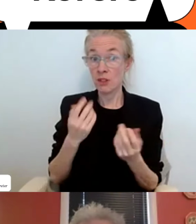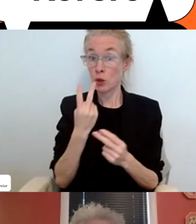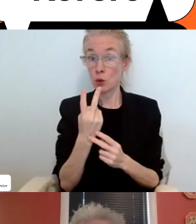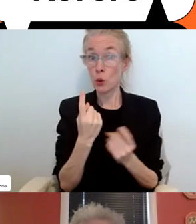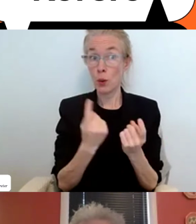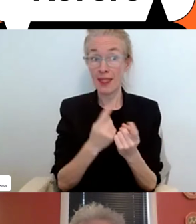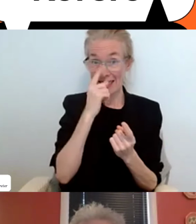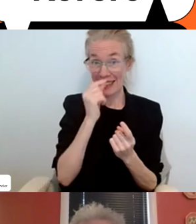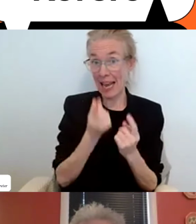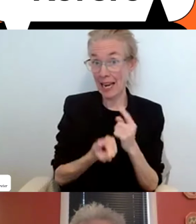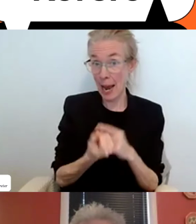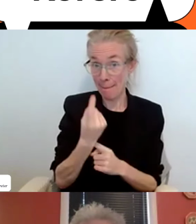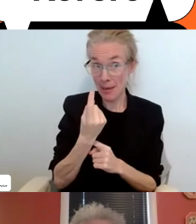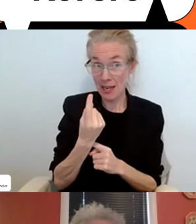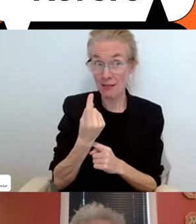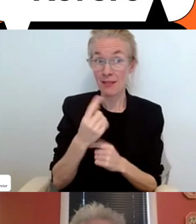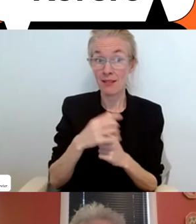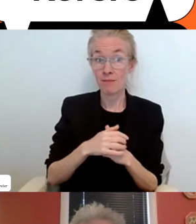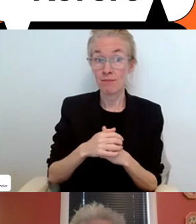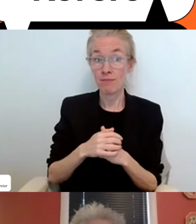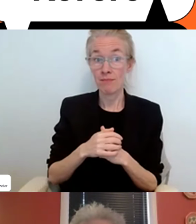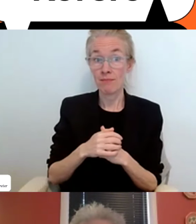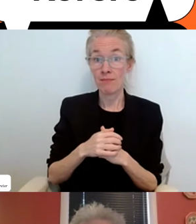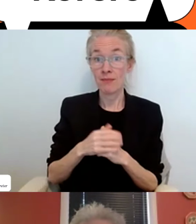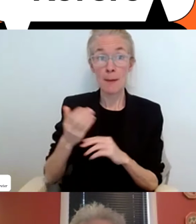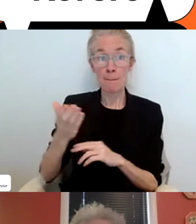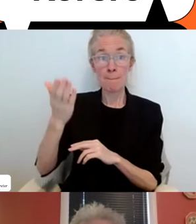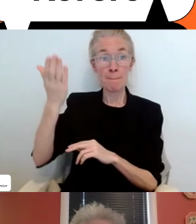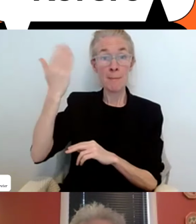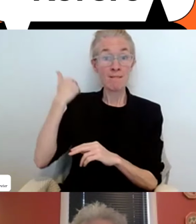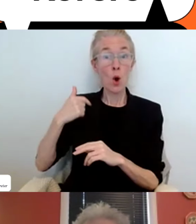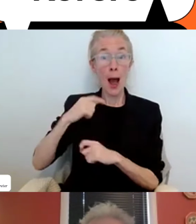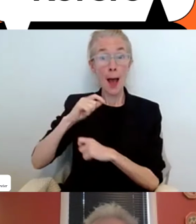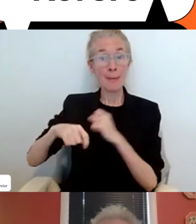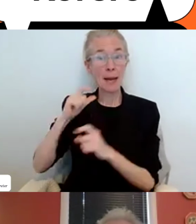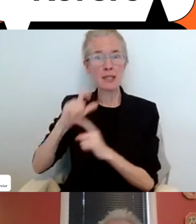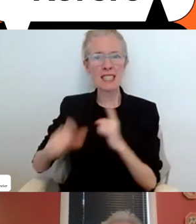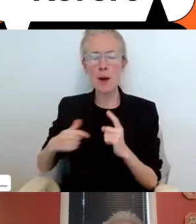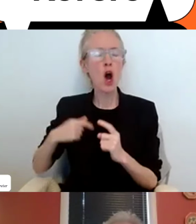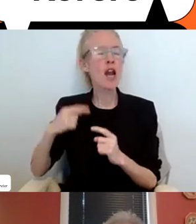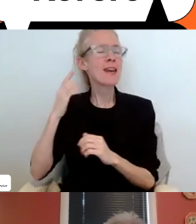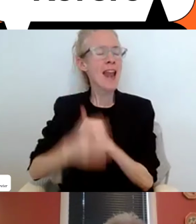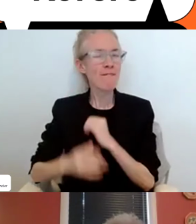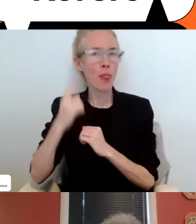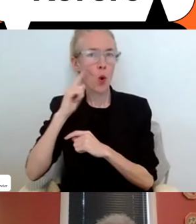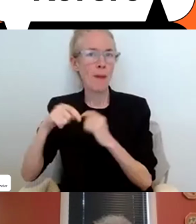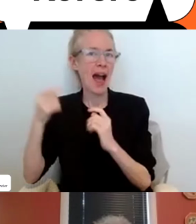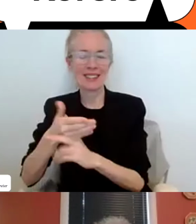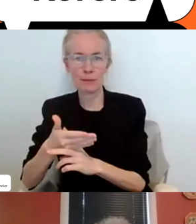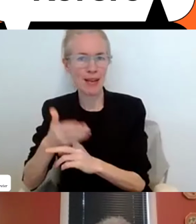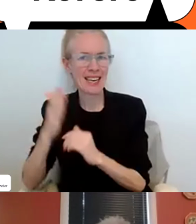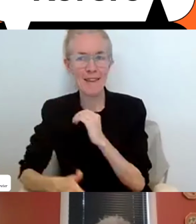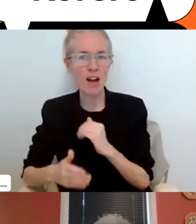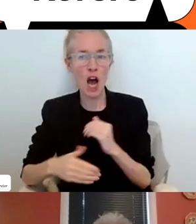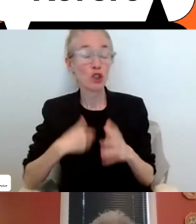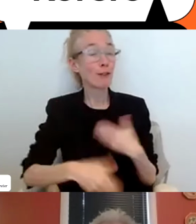I never even thought about disability in my life, you know, I never thought it would happen to me but it happened. But any one of you guys, you could